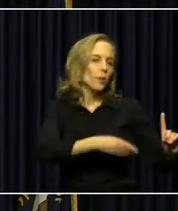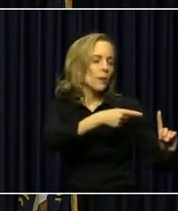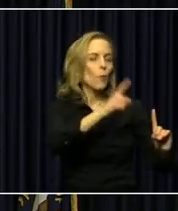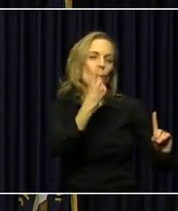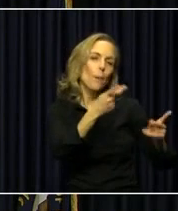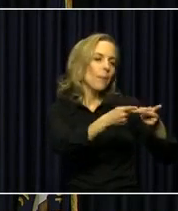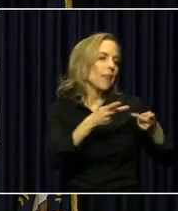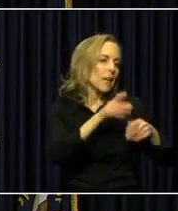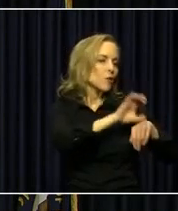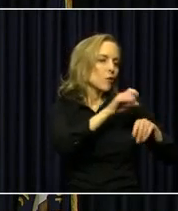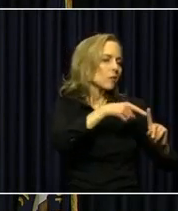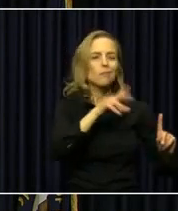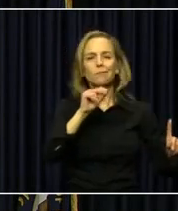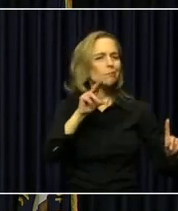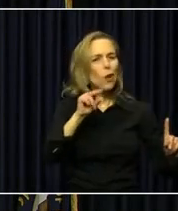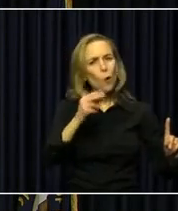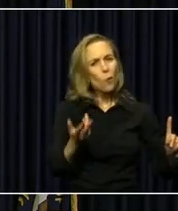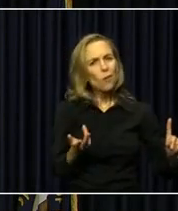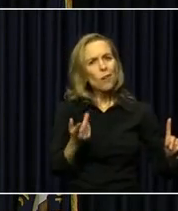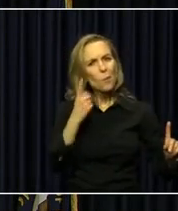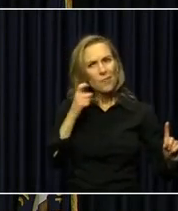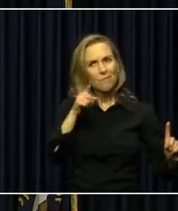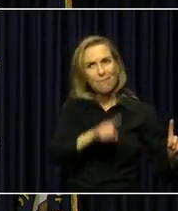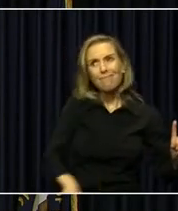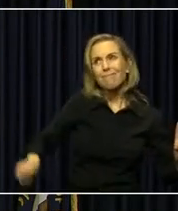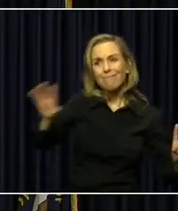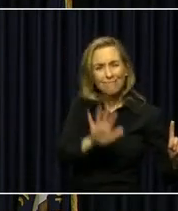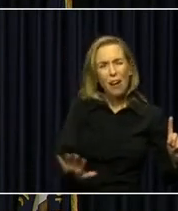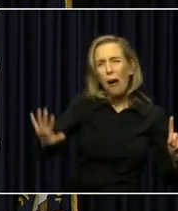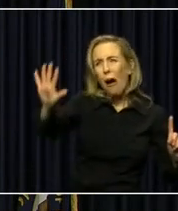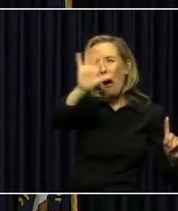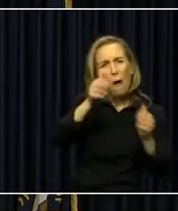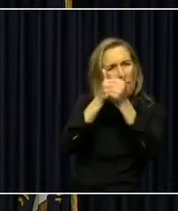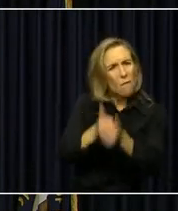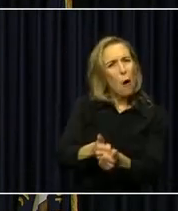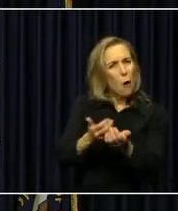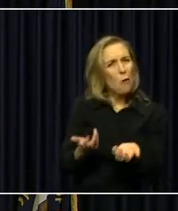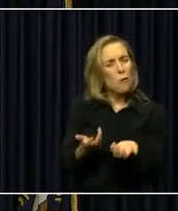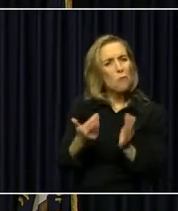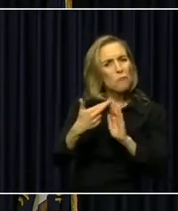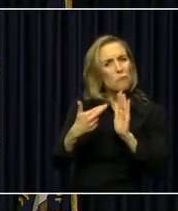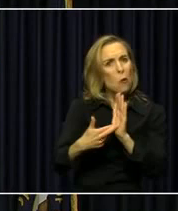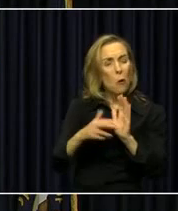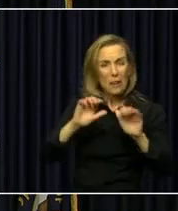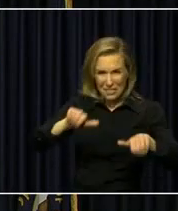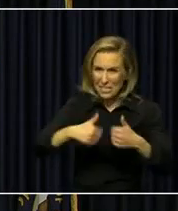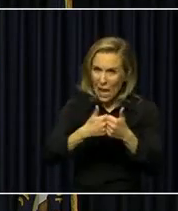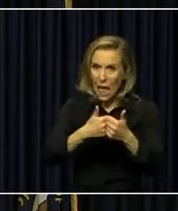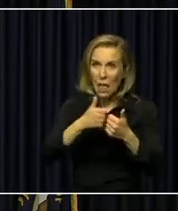OBTAINING THE SWABS FOR THE TEST, HAS IT BEANS DIFFICULT OBTAINING THE SWABS AS IT HAS